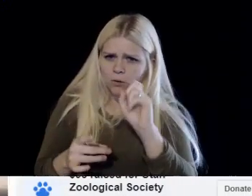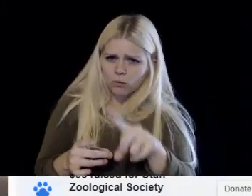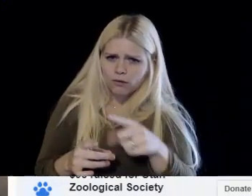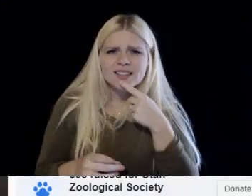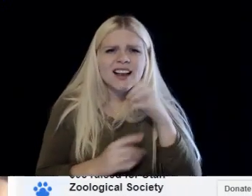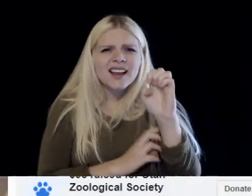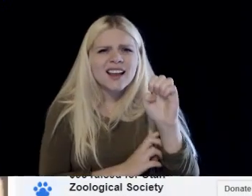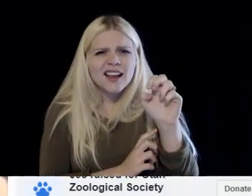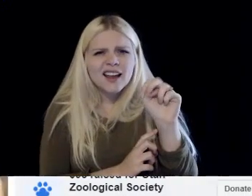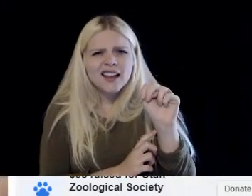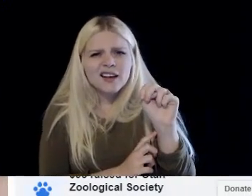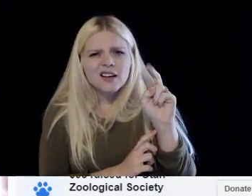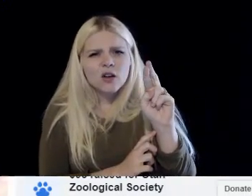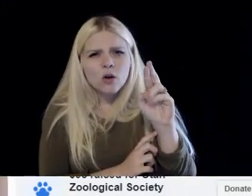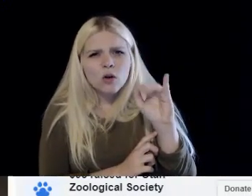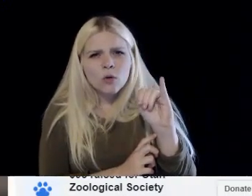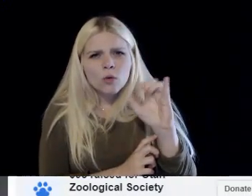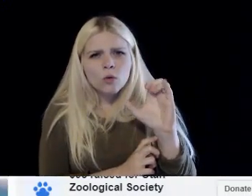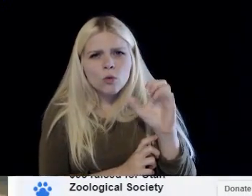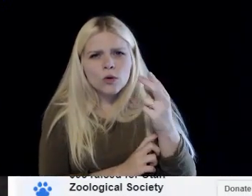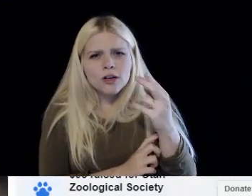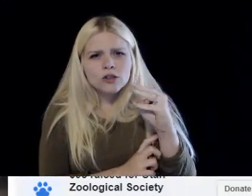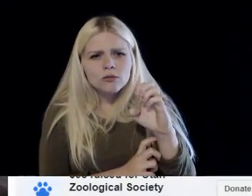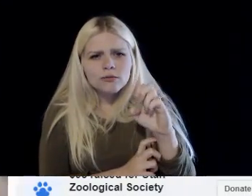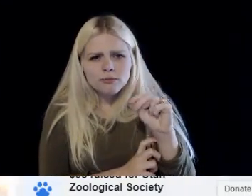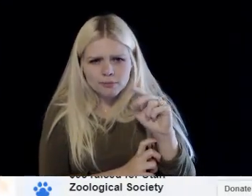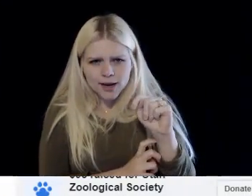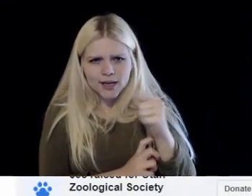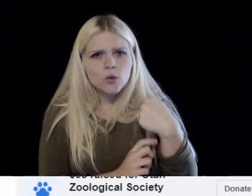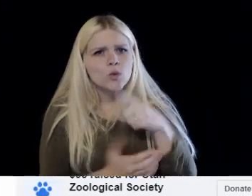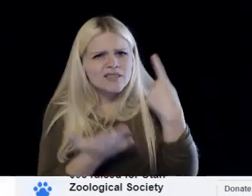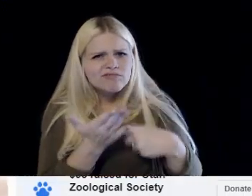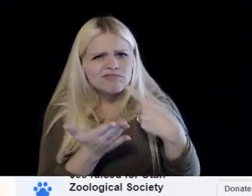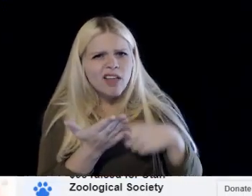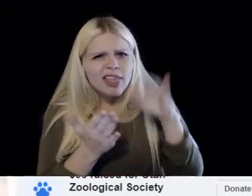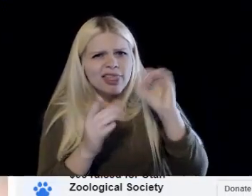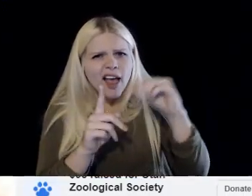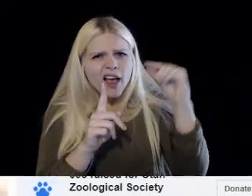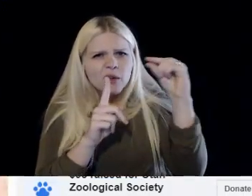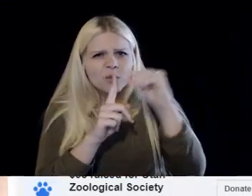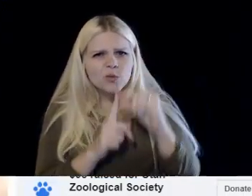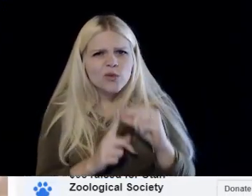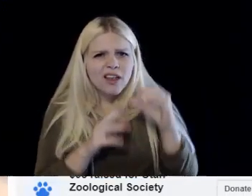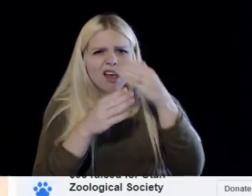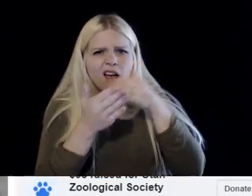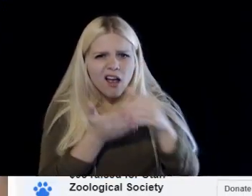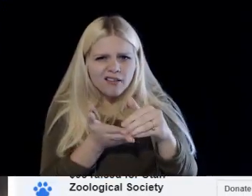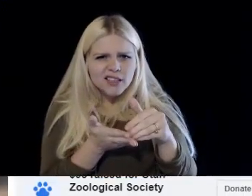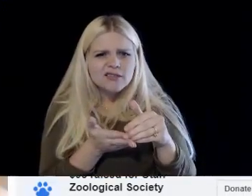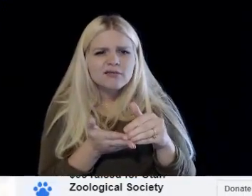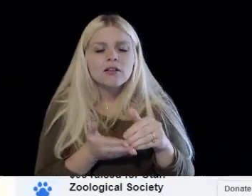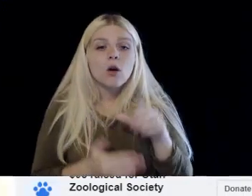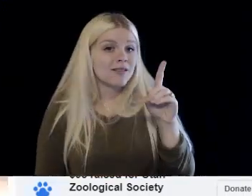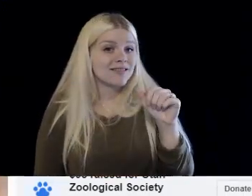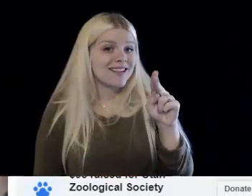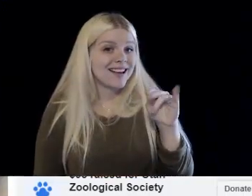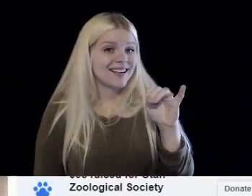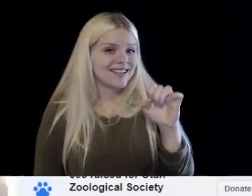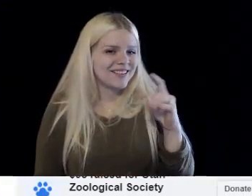Sorry, I'm getting into my life jacket. Did I just hit you Joanne? Joanne: You're fine. Erica: Daniel's already in his. Enrichment that's what we